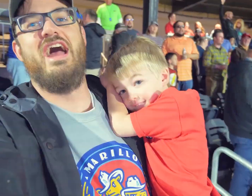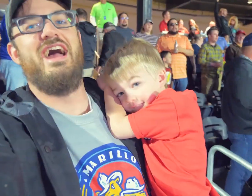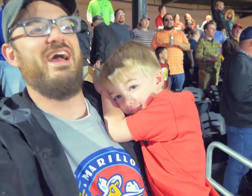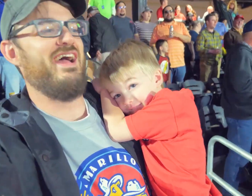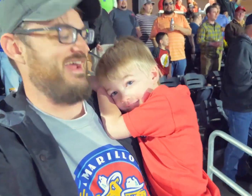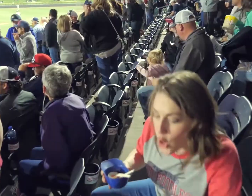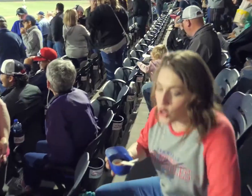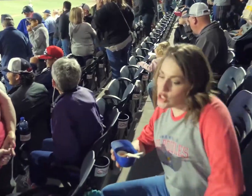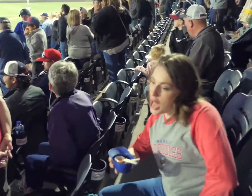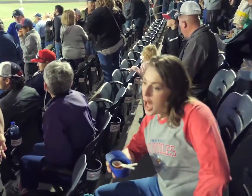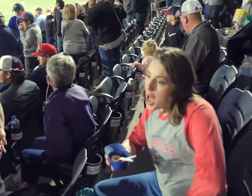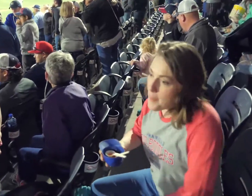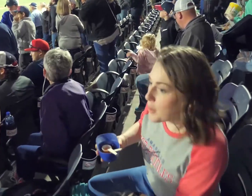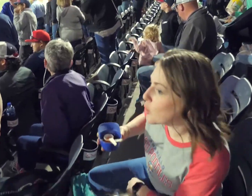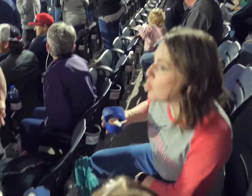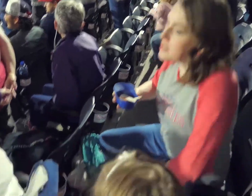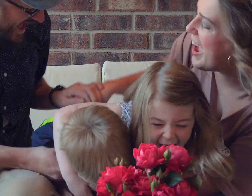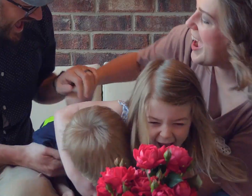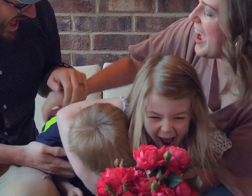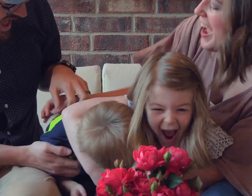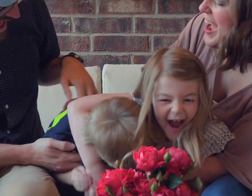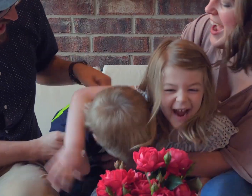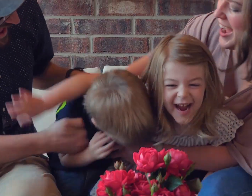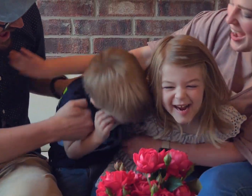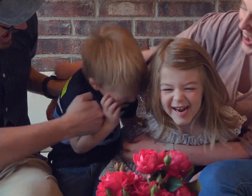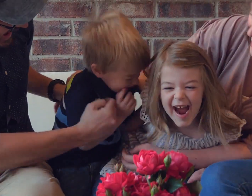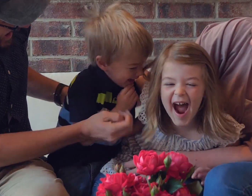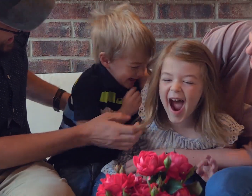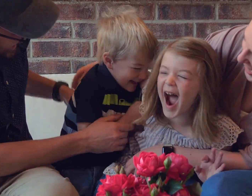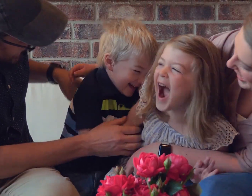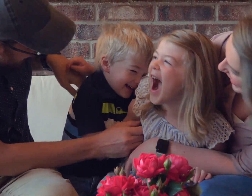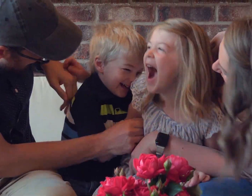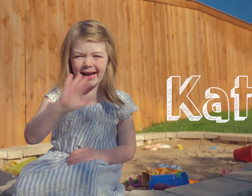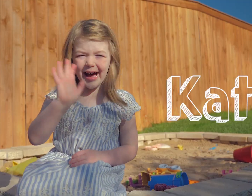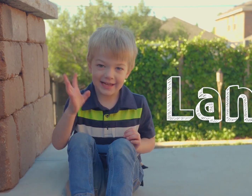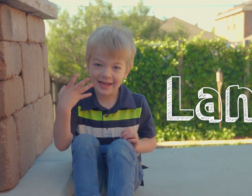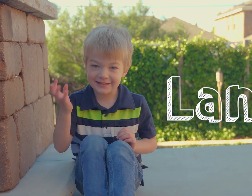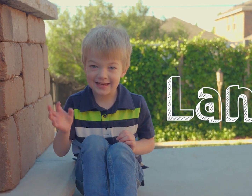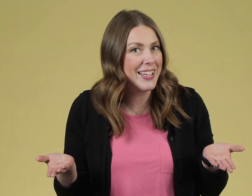and family channel, where we spent a lot of family time with Kate and Lane, KNL.